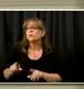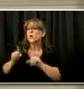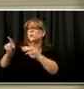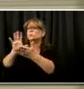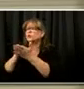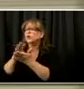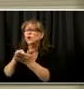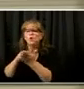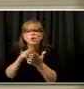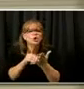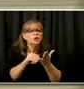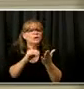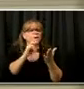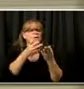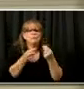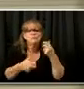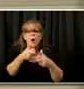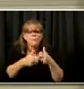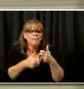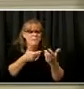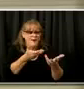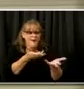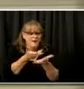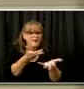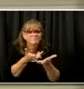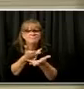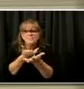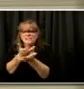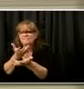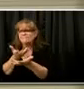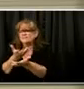adapting to the need for a largely virtual world being a part of a school part of a